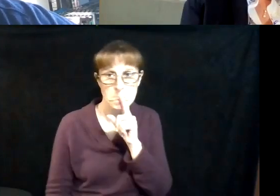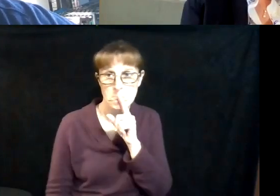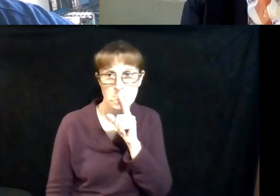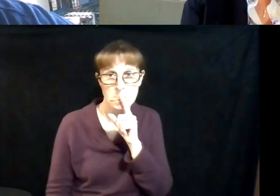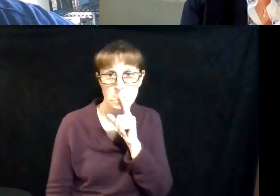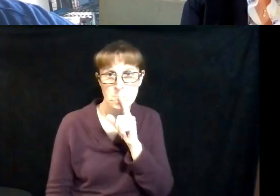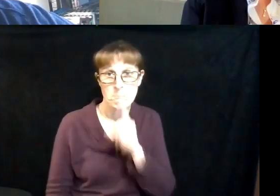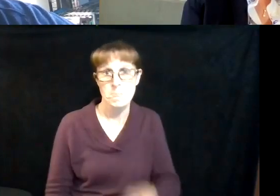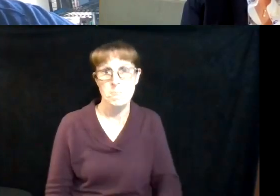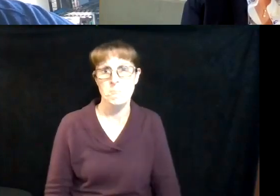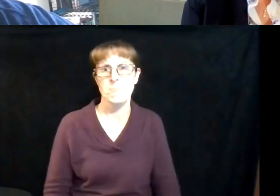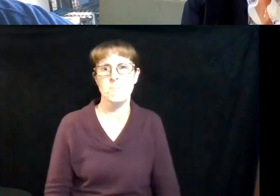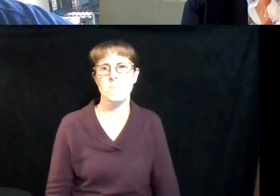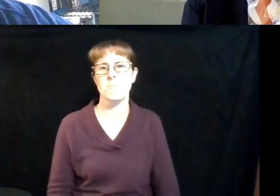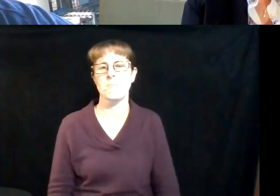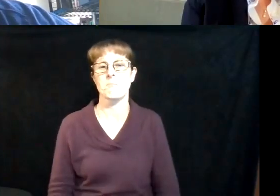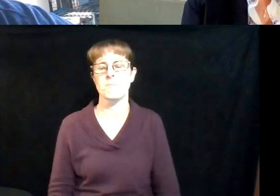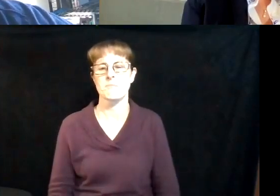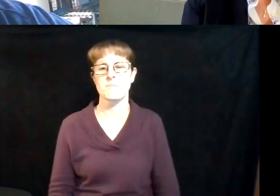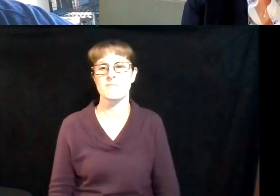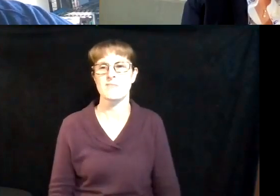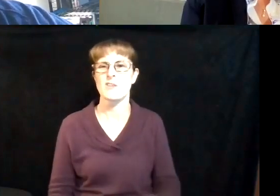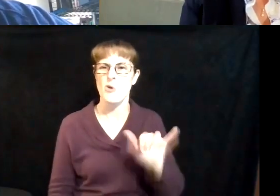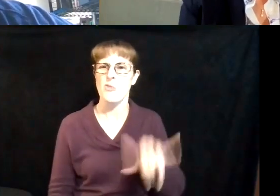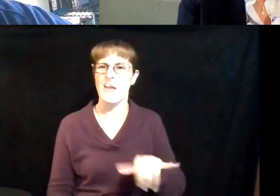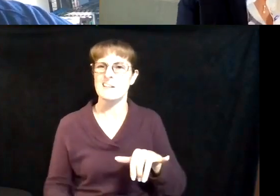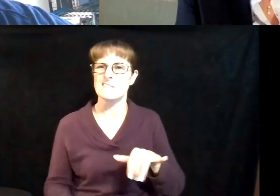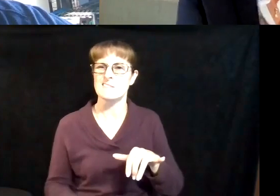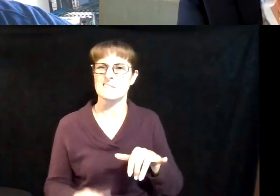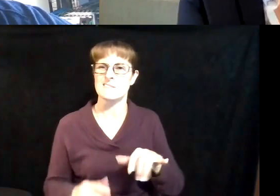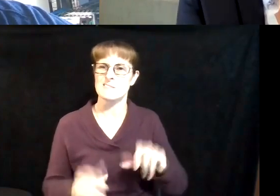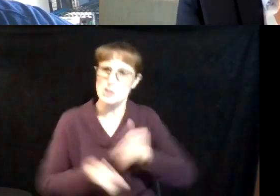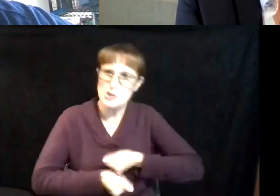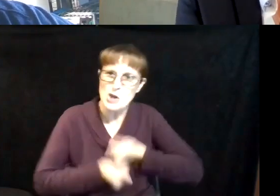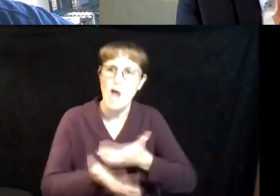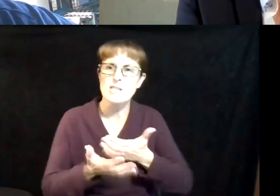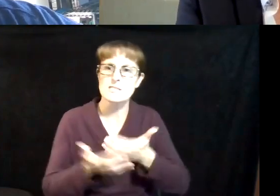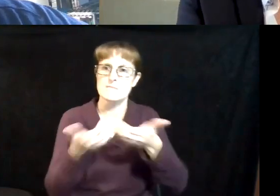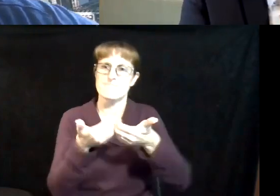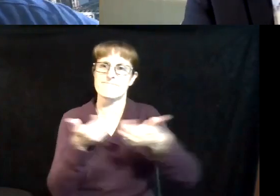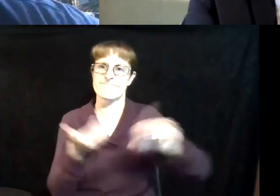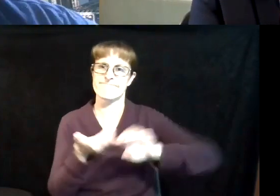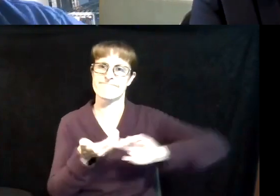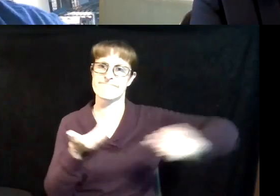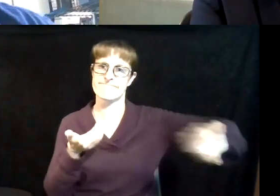I think that's a good segue to our next excerpt. So Jan, take it away.